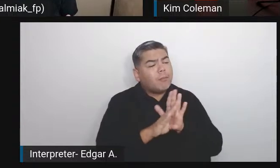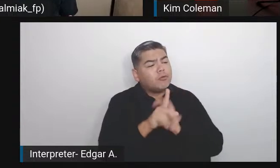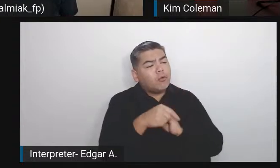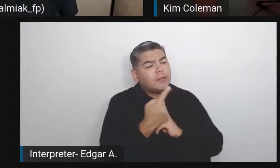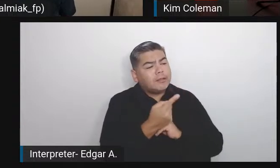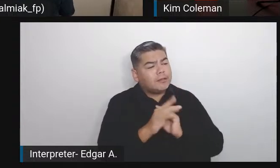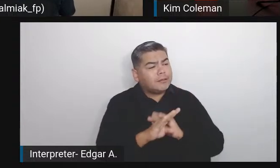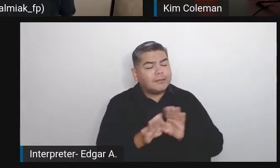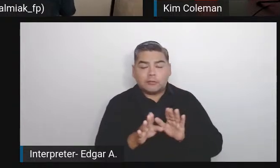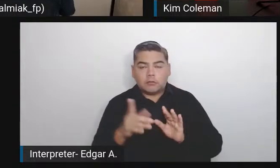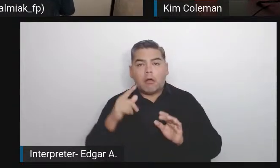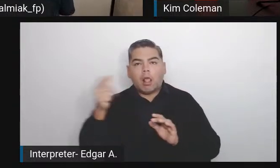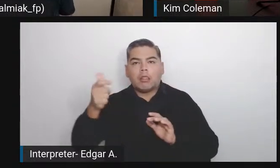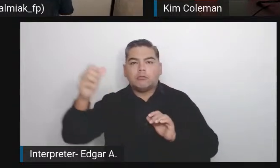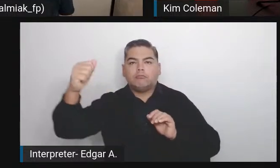people that can use.